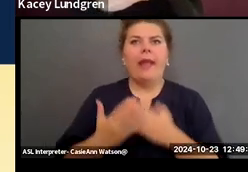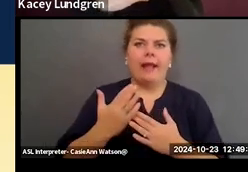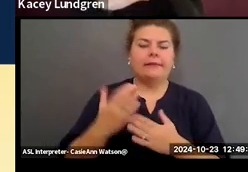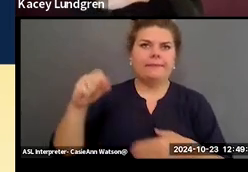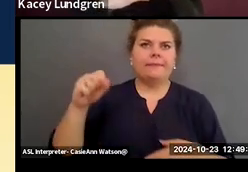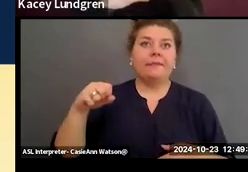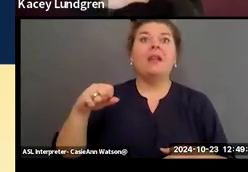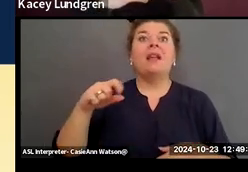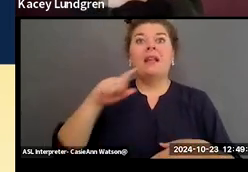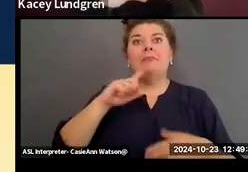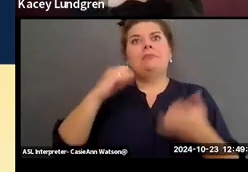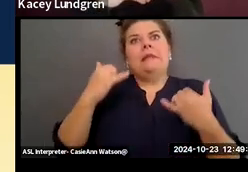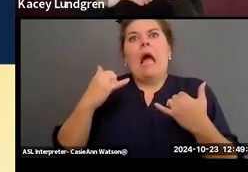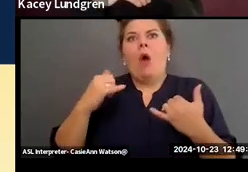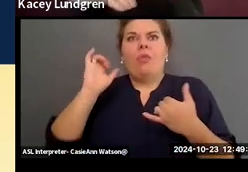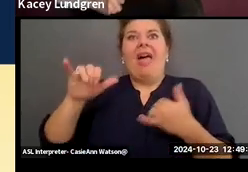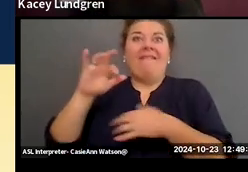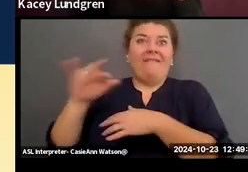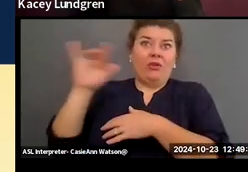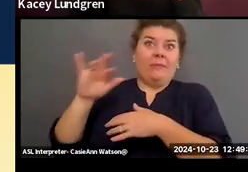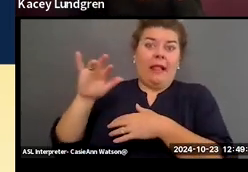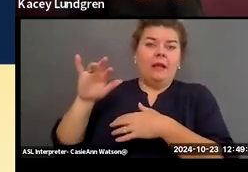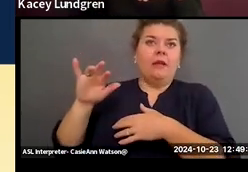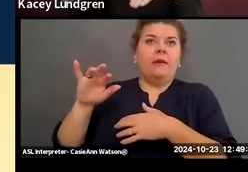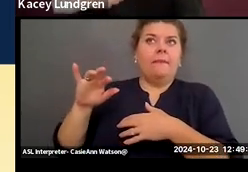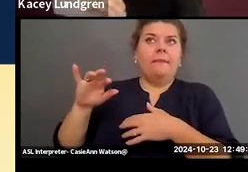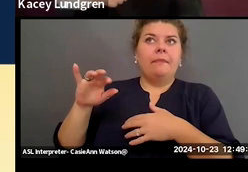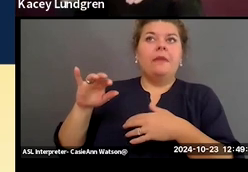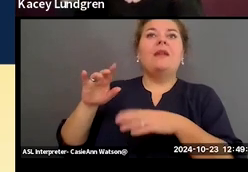And it was developed